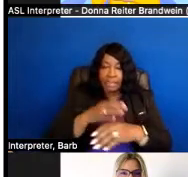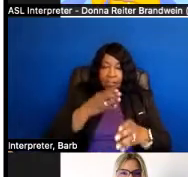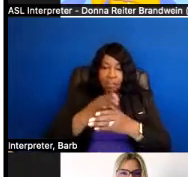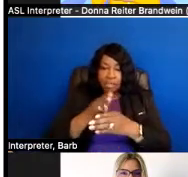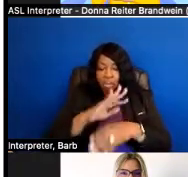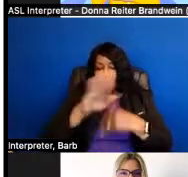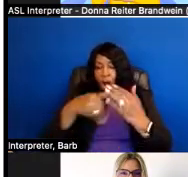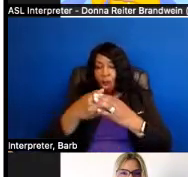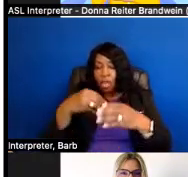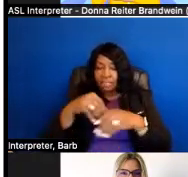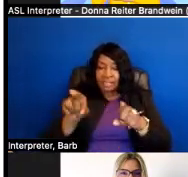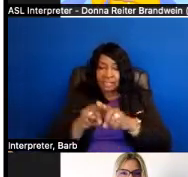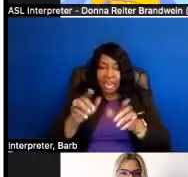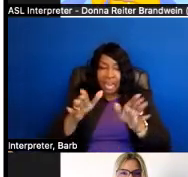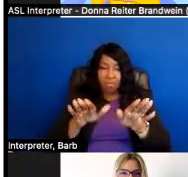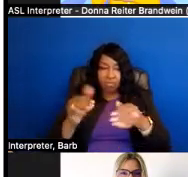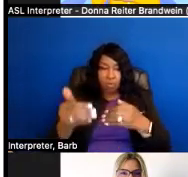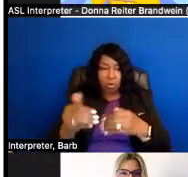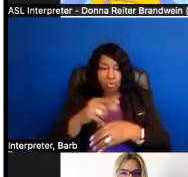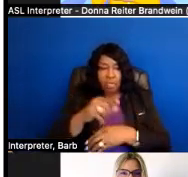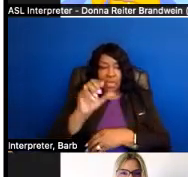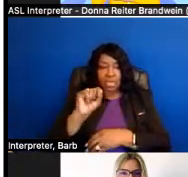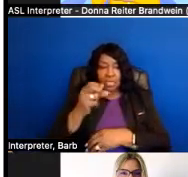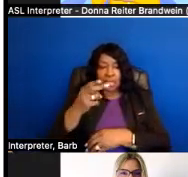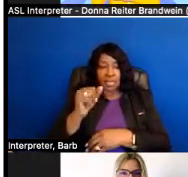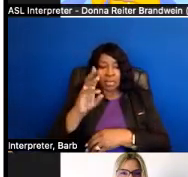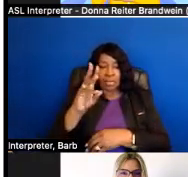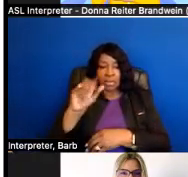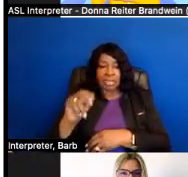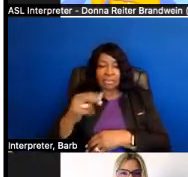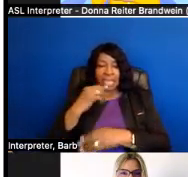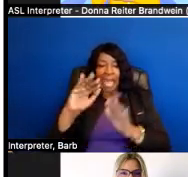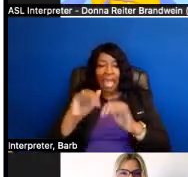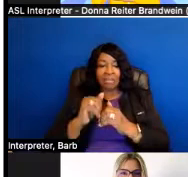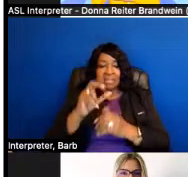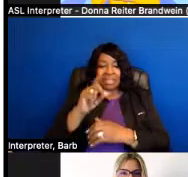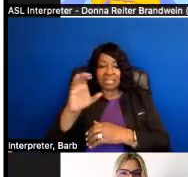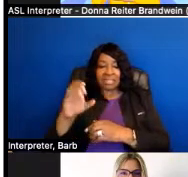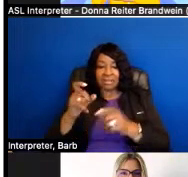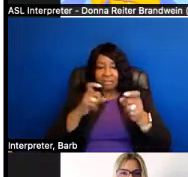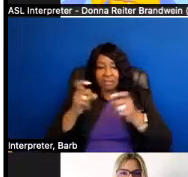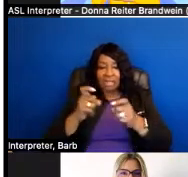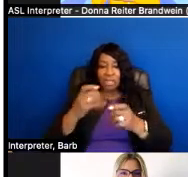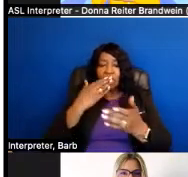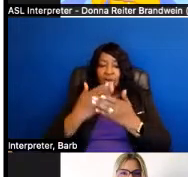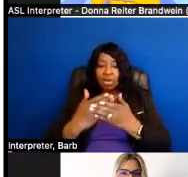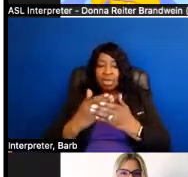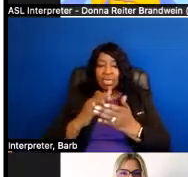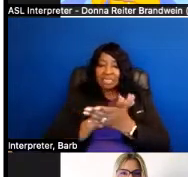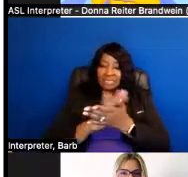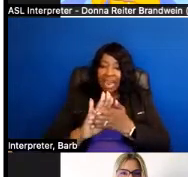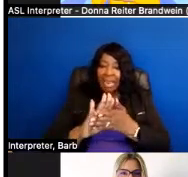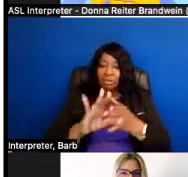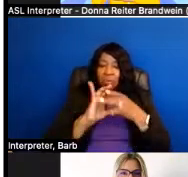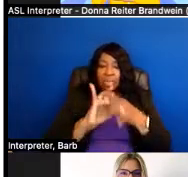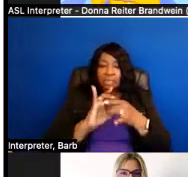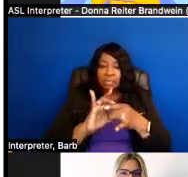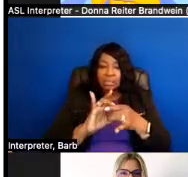Shauna asserted how the DCC facilitates "good kind of relationships and that it fosters a good self-esteem."